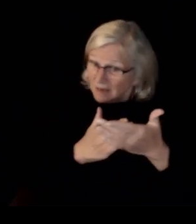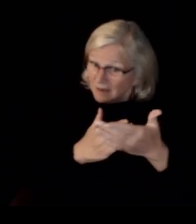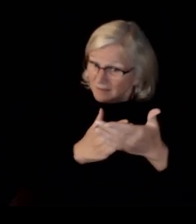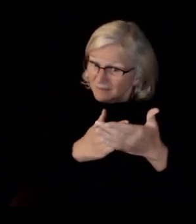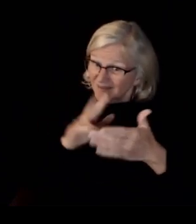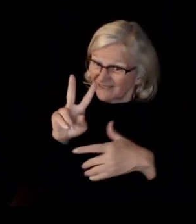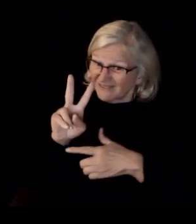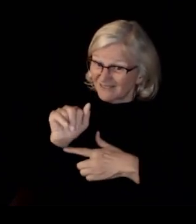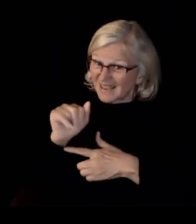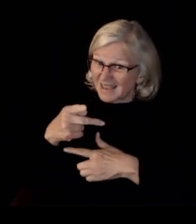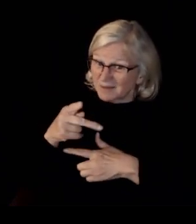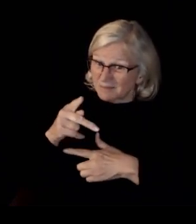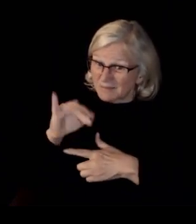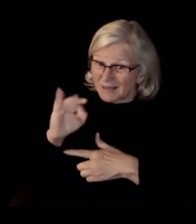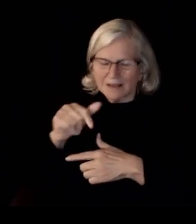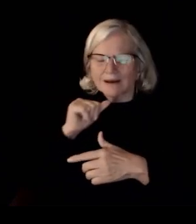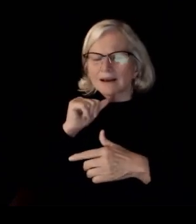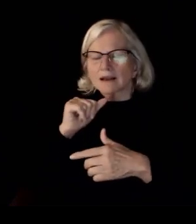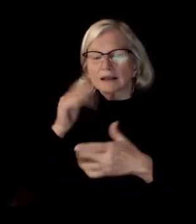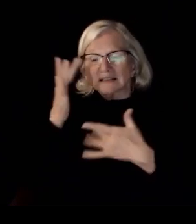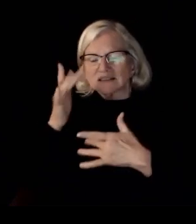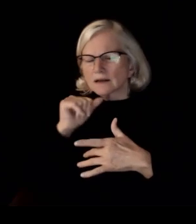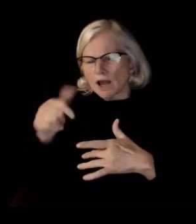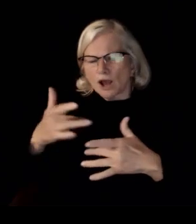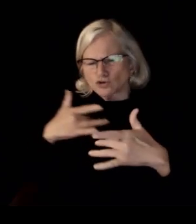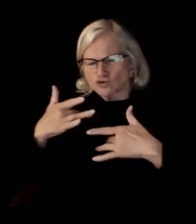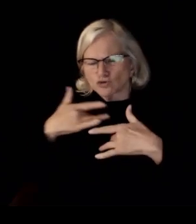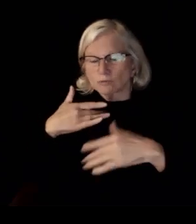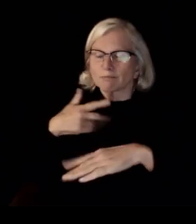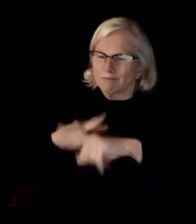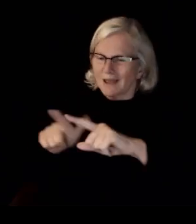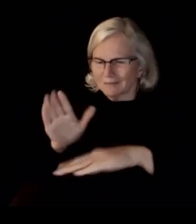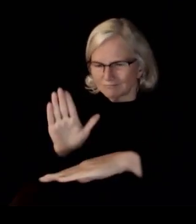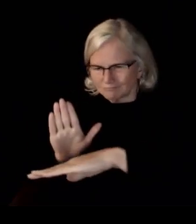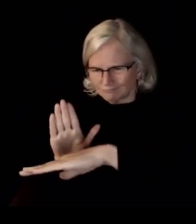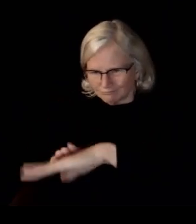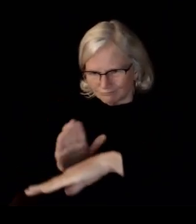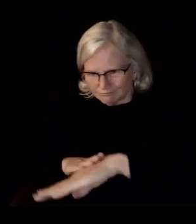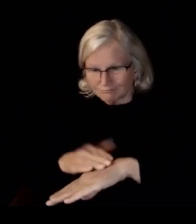someone appears to have symptoms that are consistent with COVID and they test negative